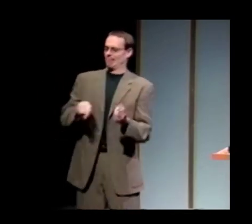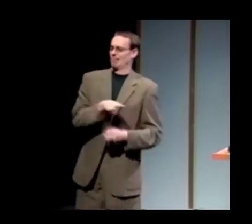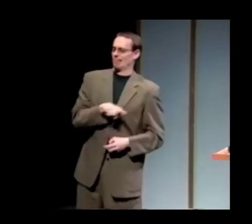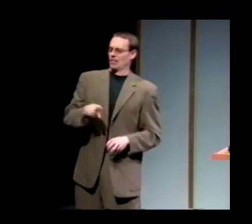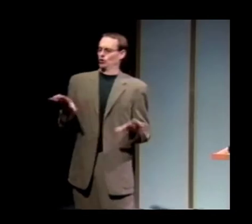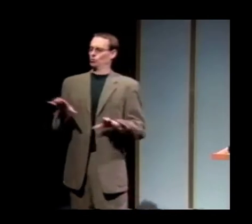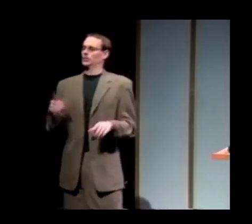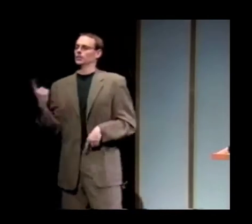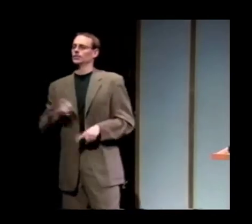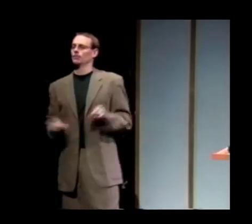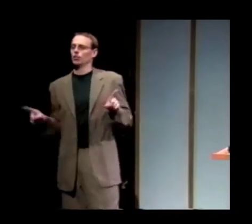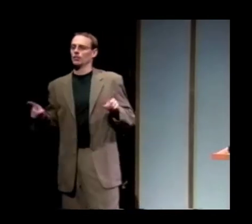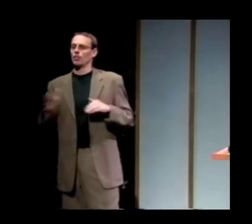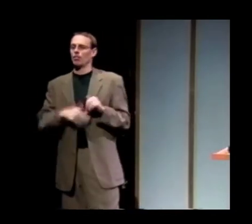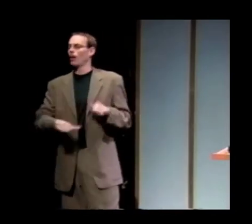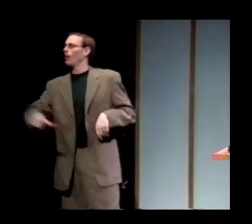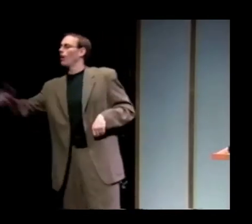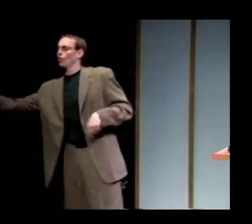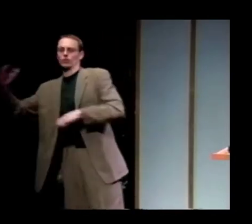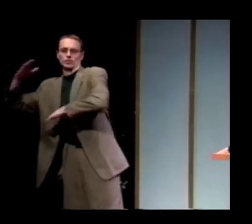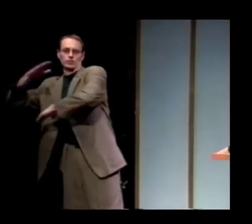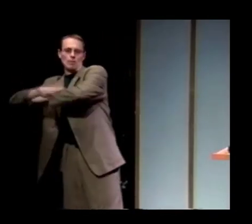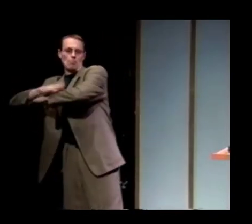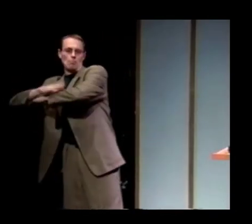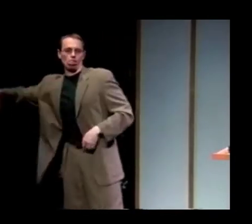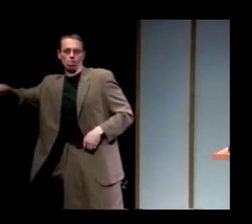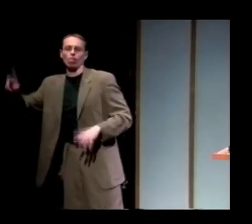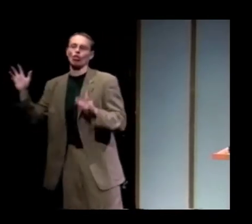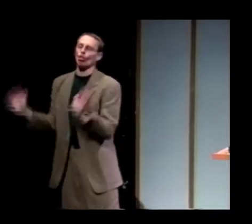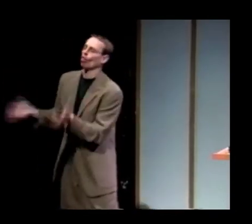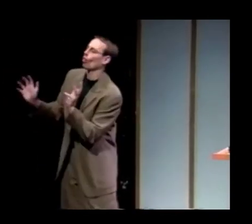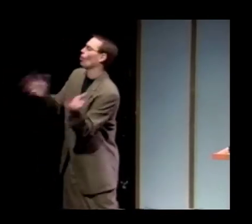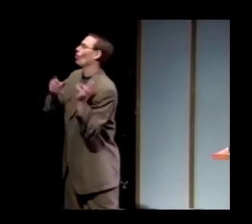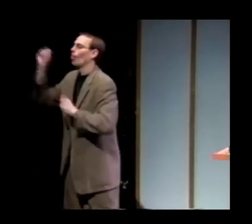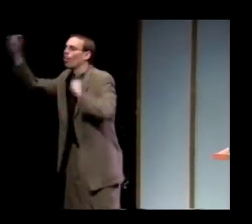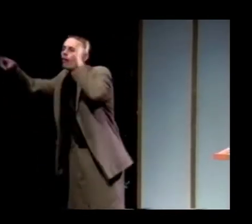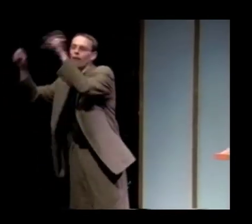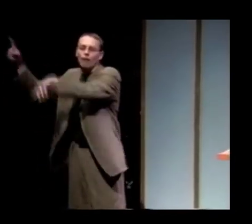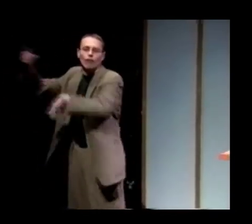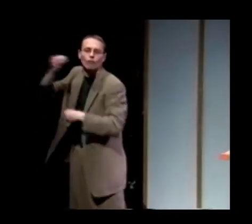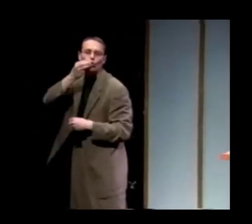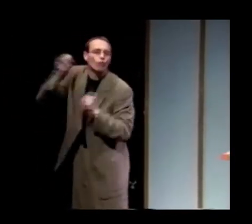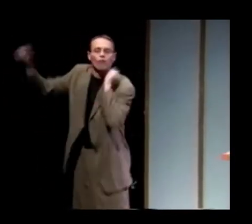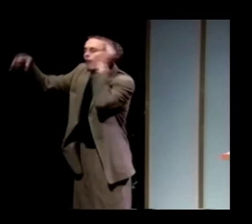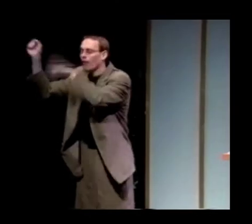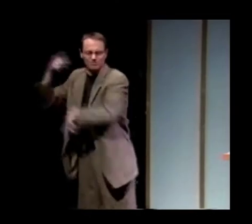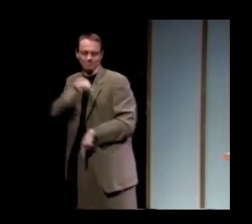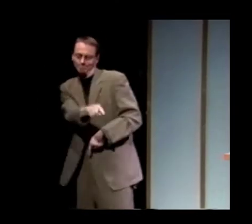AND I NOTICED A TABLE, GROUP OF PEOPLE SITTING AROUND A TABLE, AND THEN I NOTICED THERE WAS ANOTHER GROUP OF PEOPLE AROUND A TABLE.